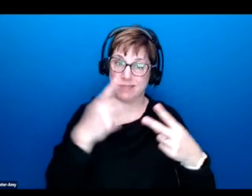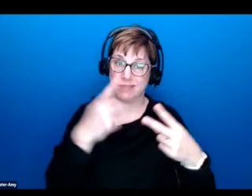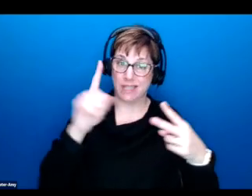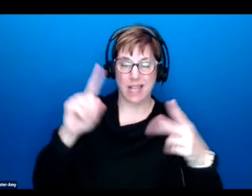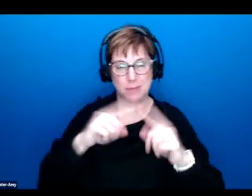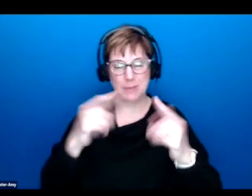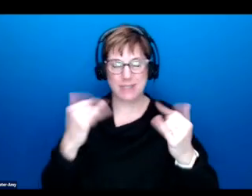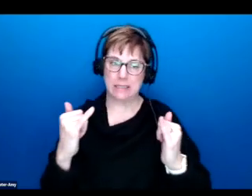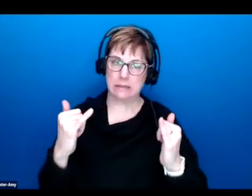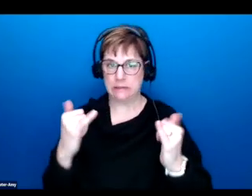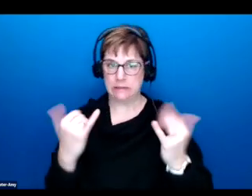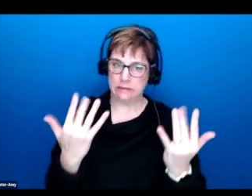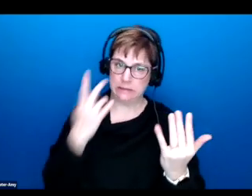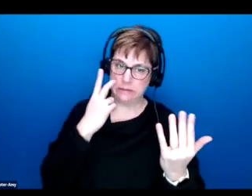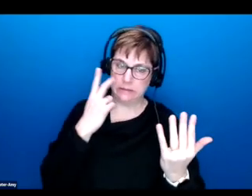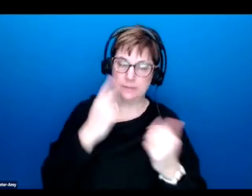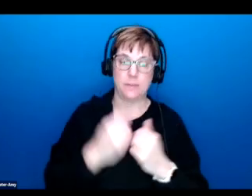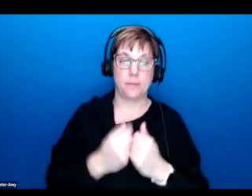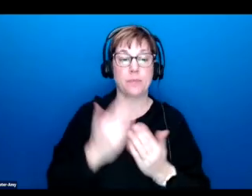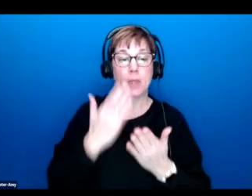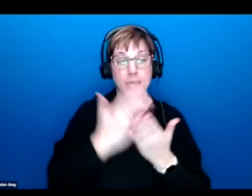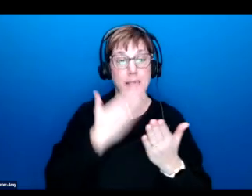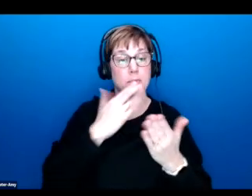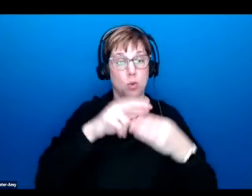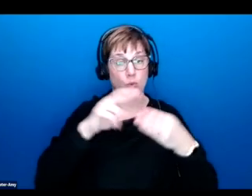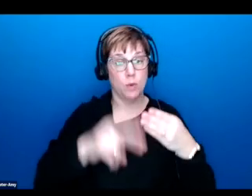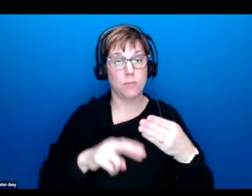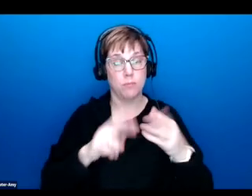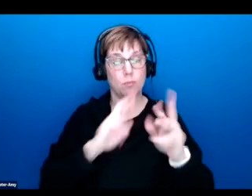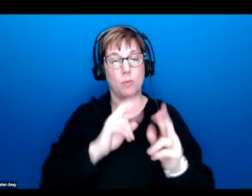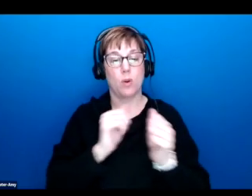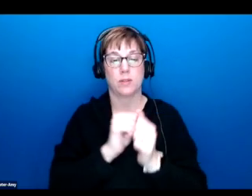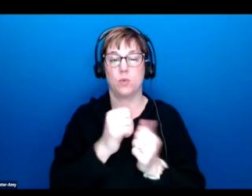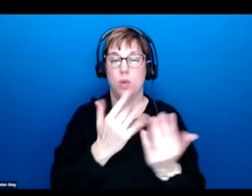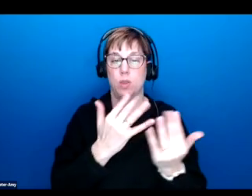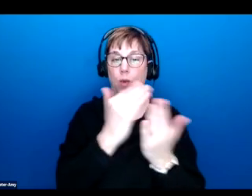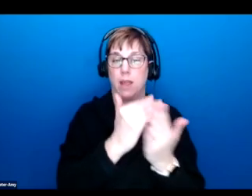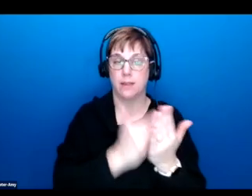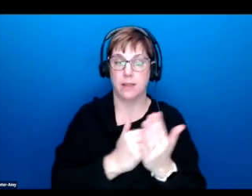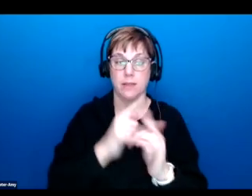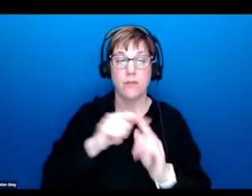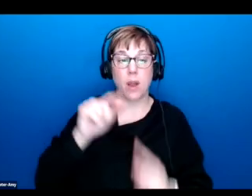there are good reports when it comes to wait lists, for example, from KFF,